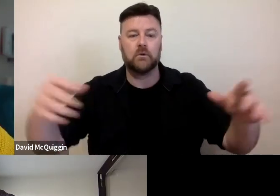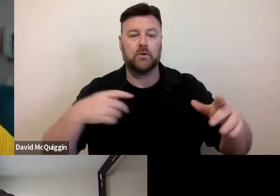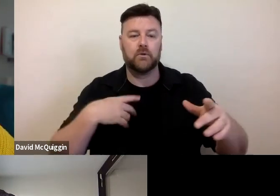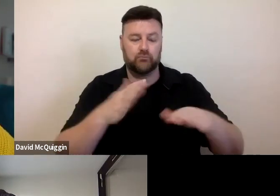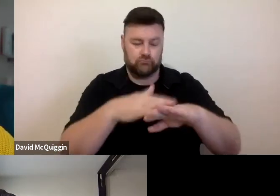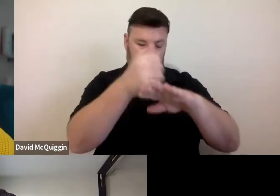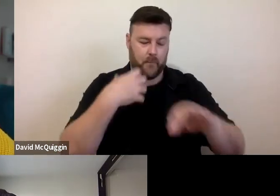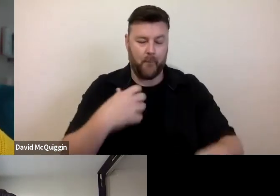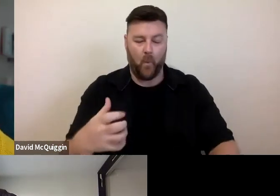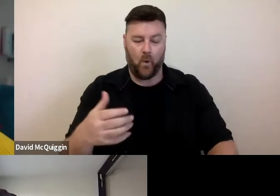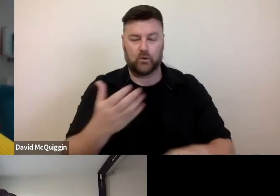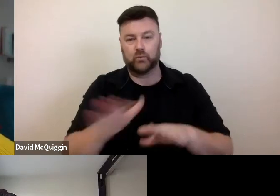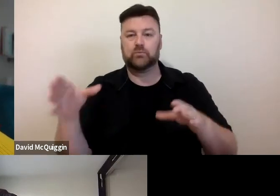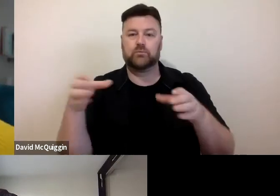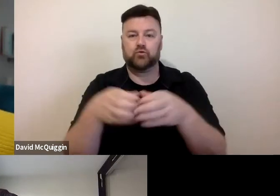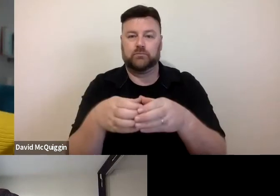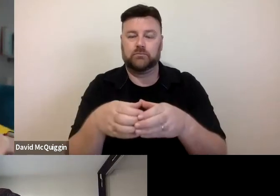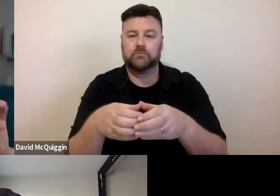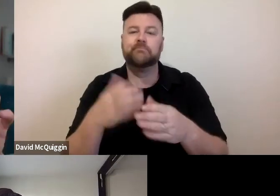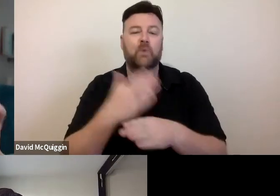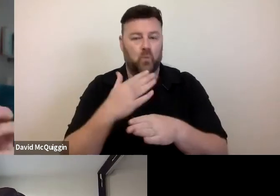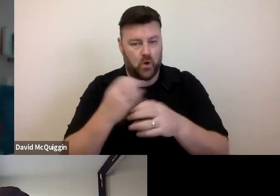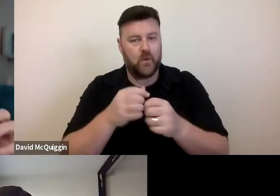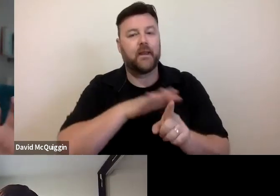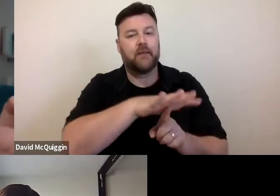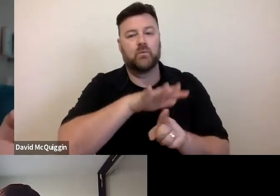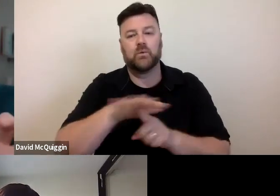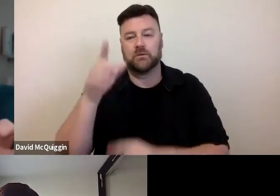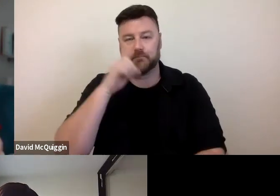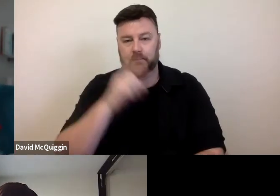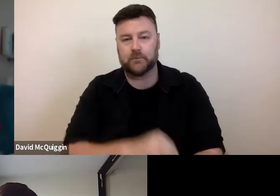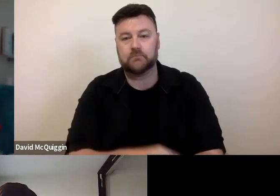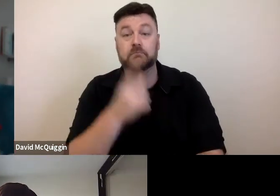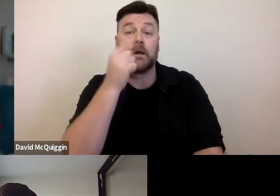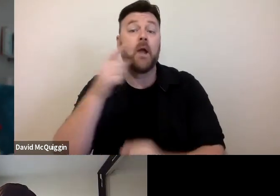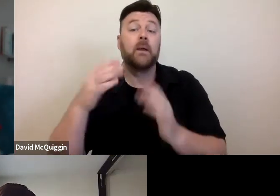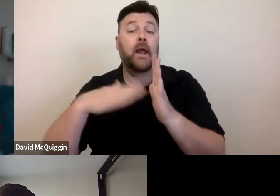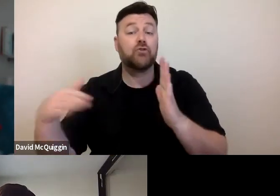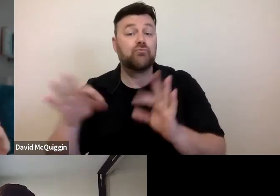Absolutely working with influencers. Your influencer can be an industry organisation.